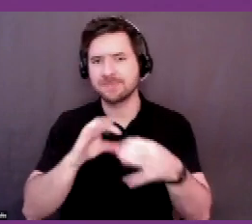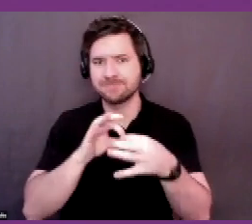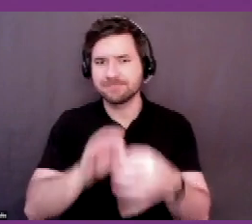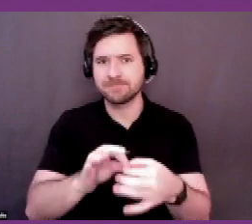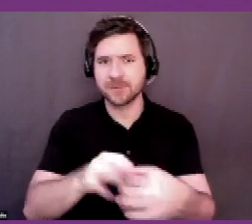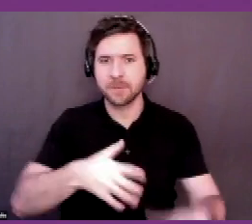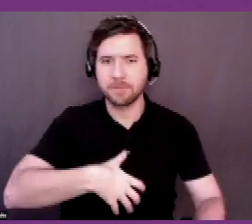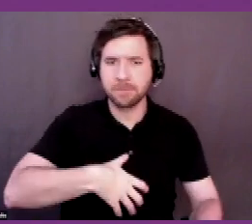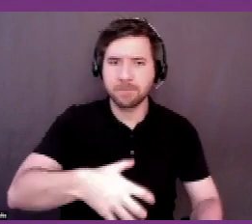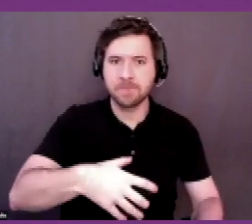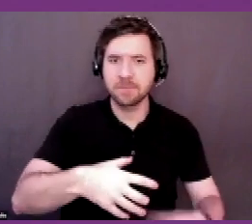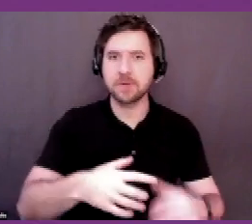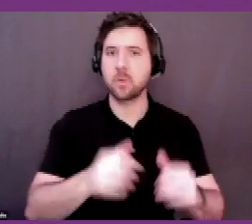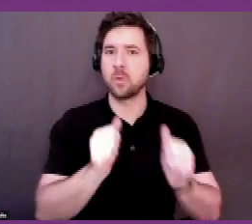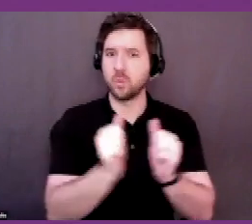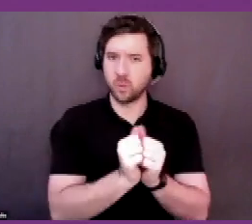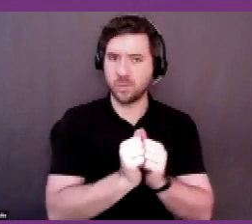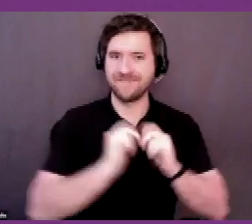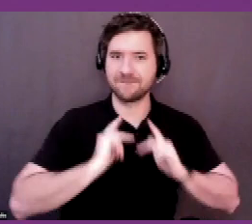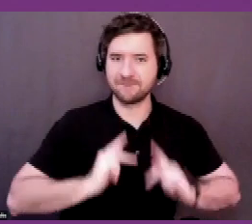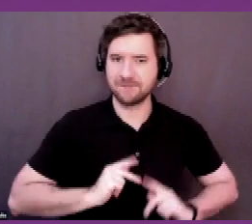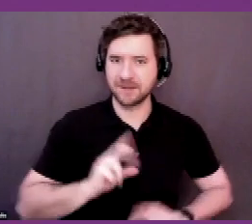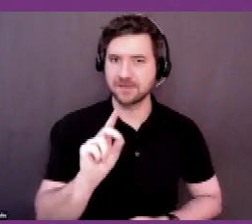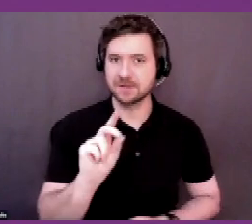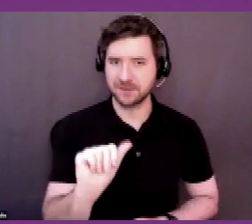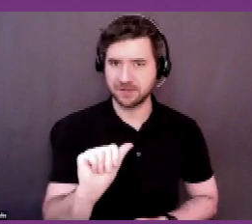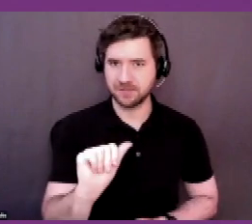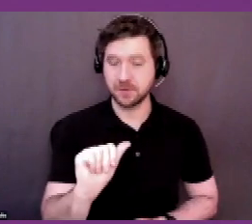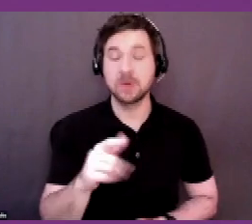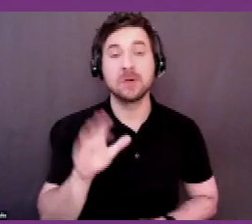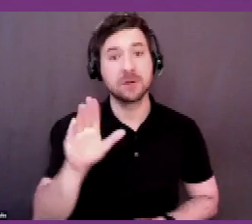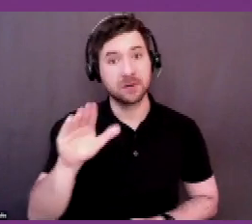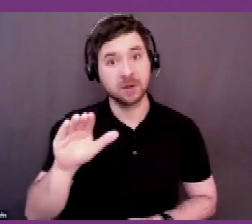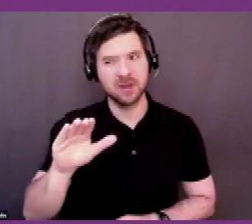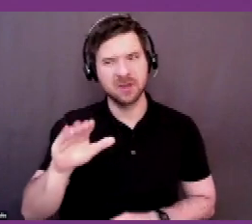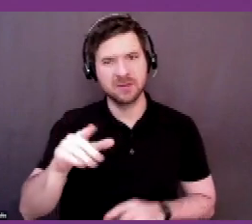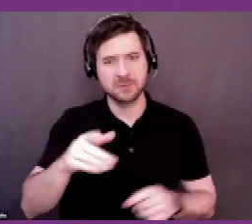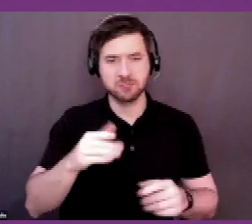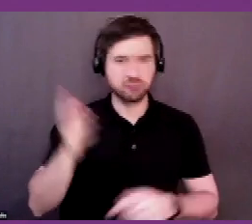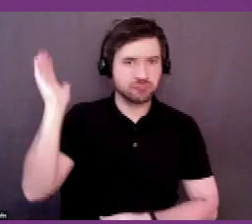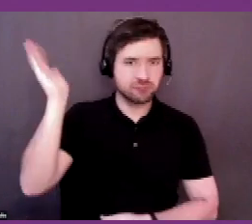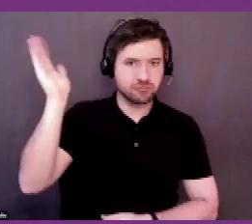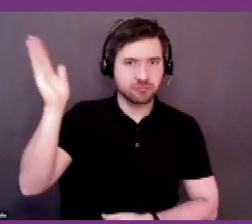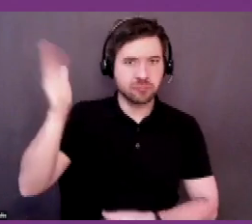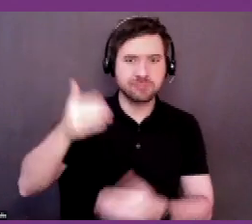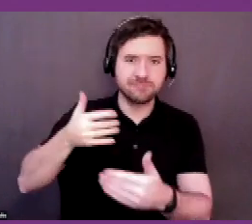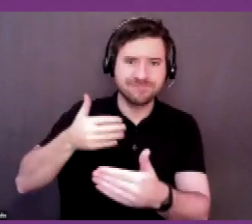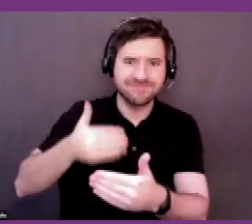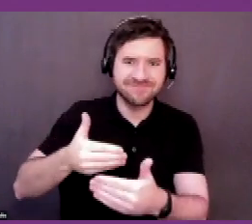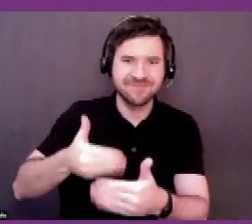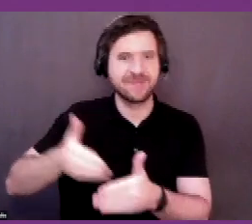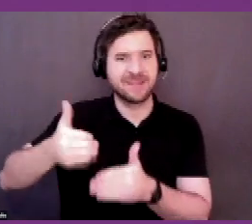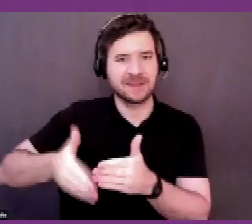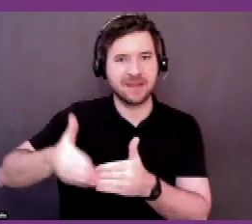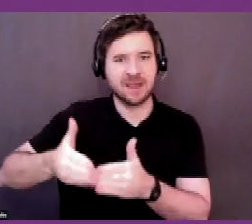And we're really hoping towards the end that it can be a discussion for folks with physical disabilities who are